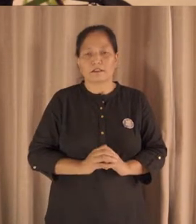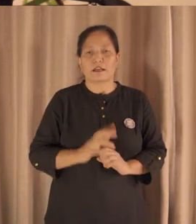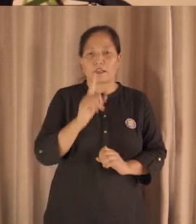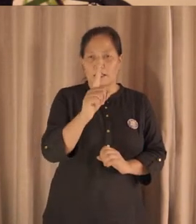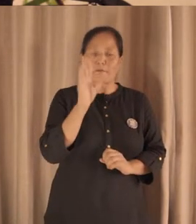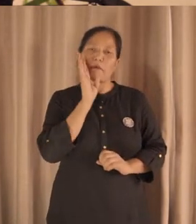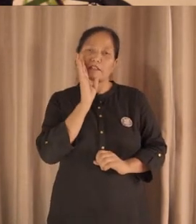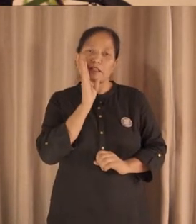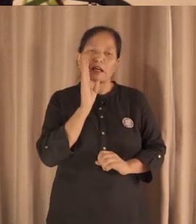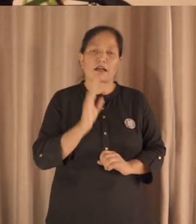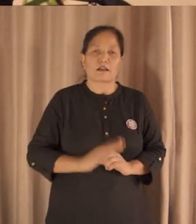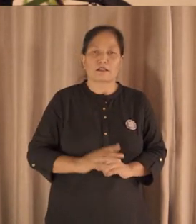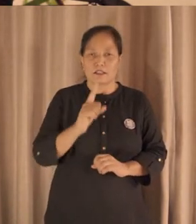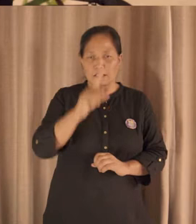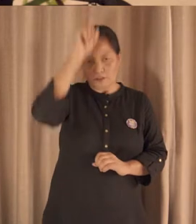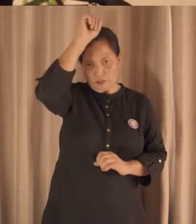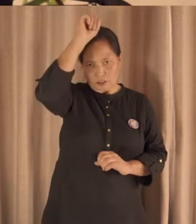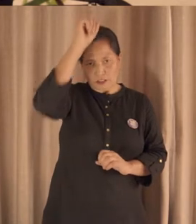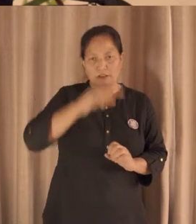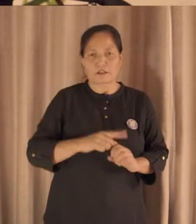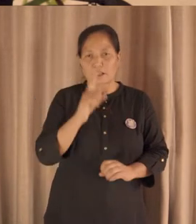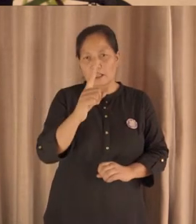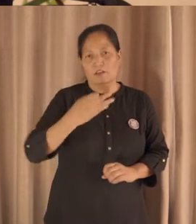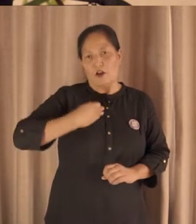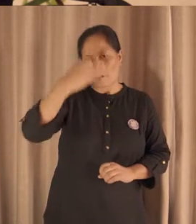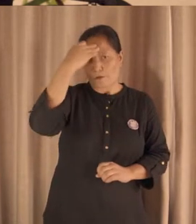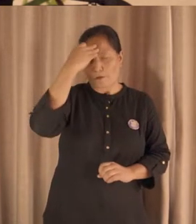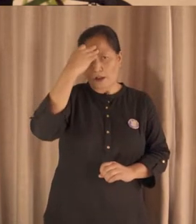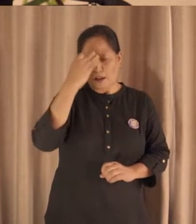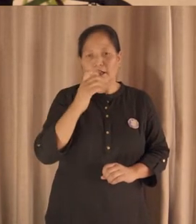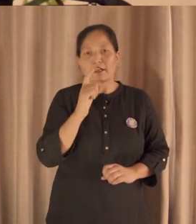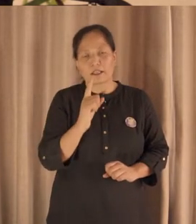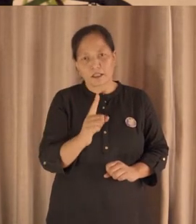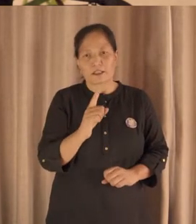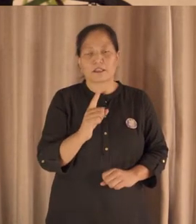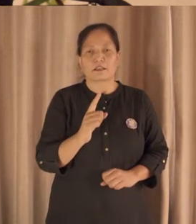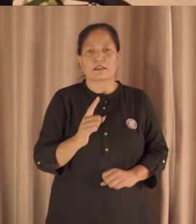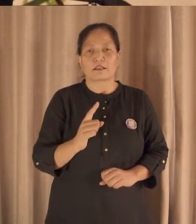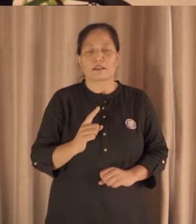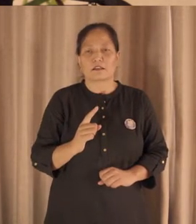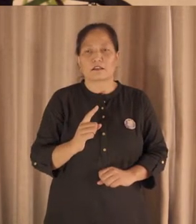of Masinya Dastoor through Muluki Ain, the land of the Tharus were destroyed. What do